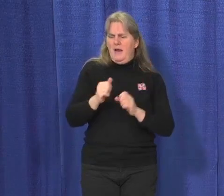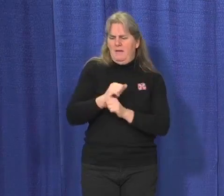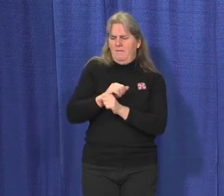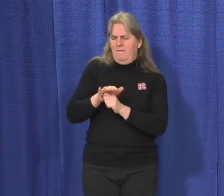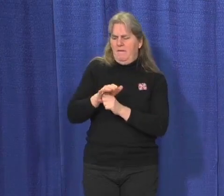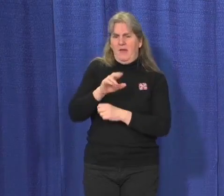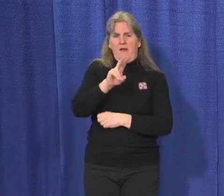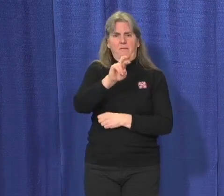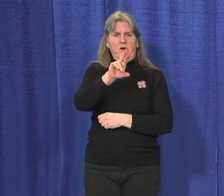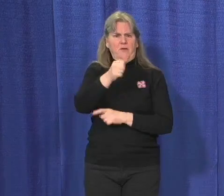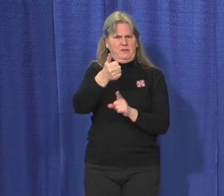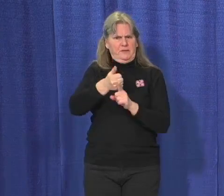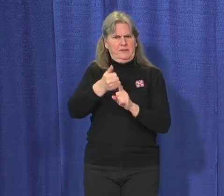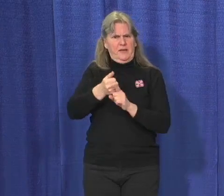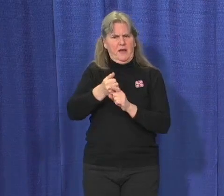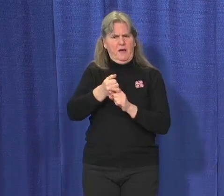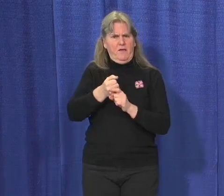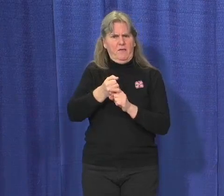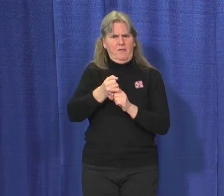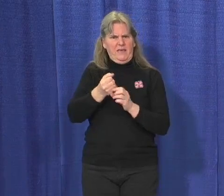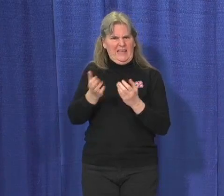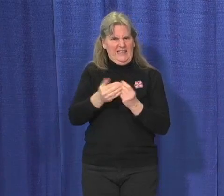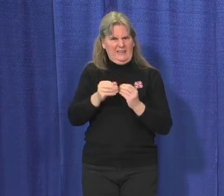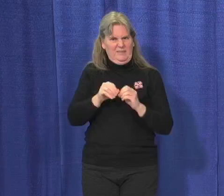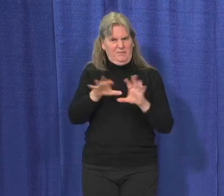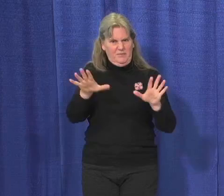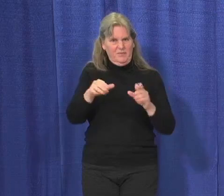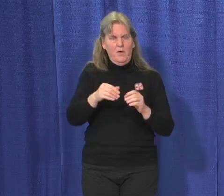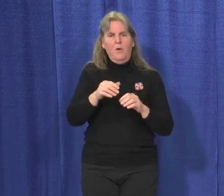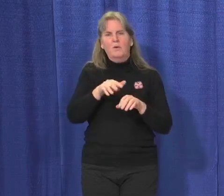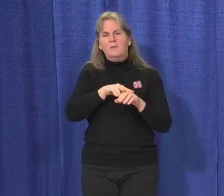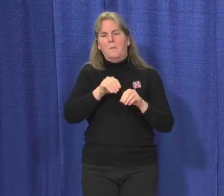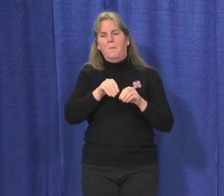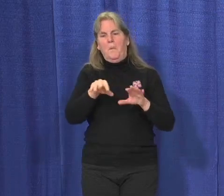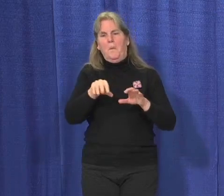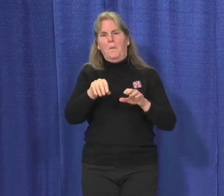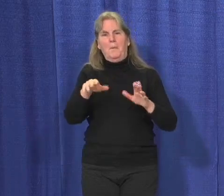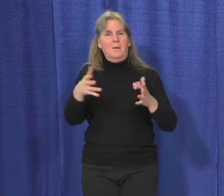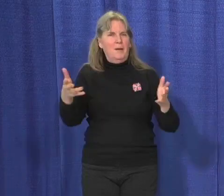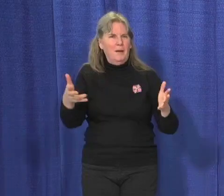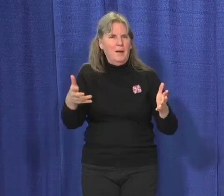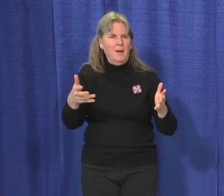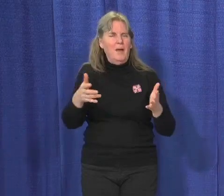virus? That will determine -- that will depend on the presence of